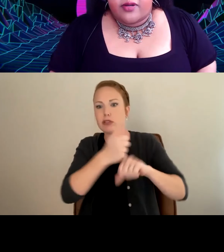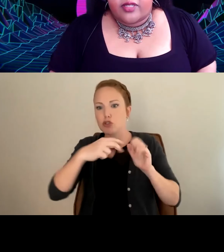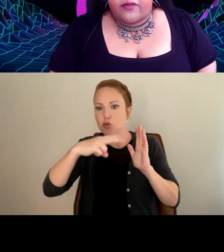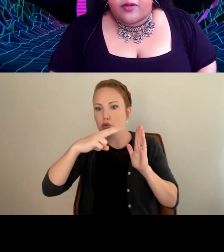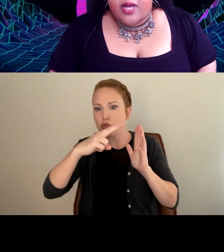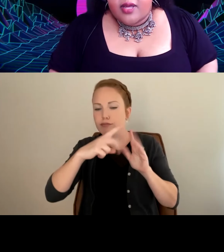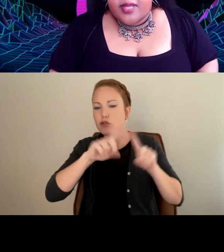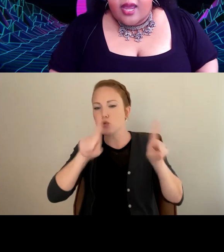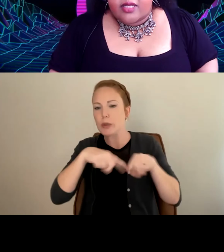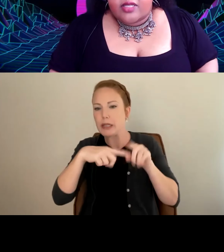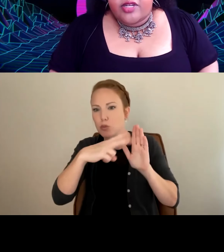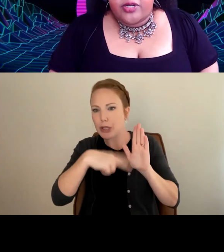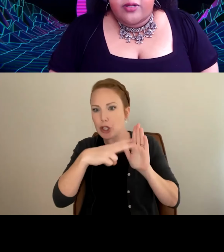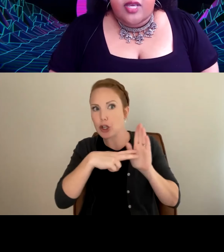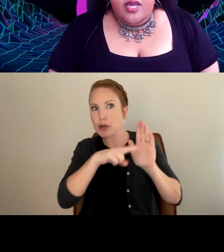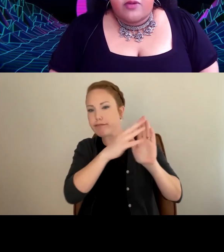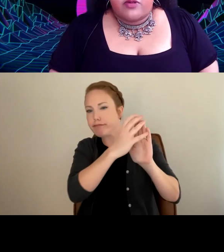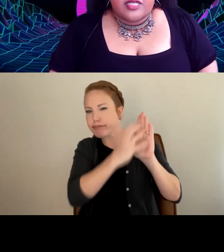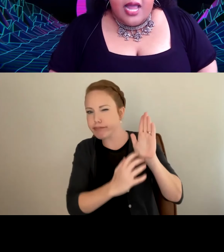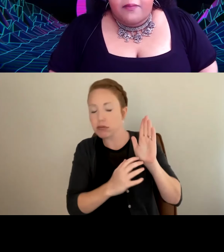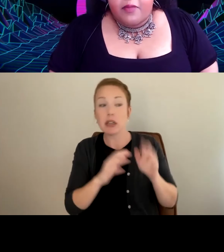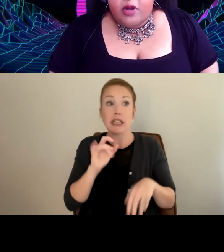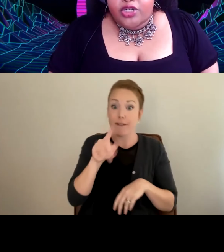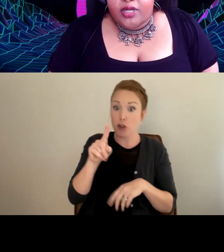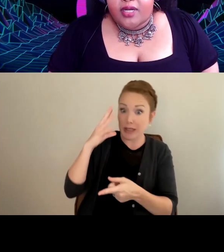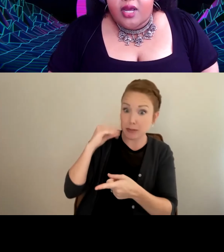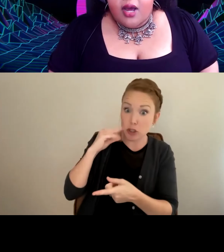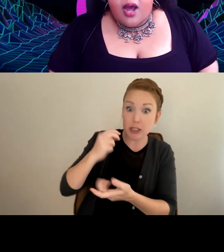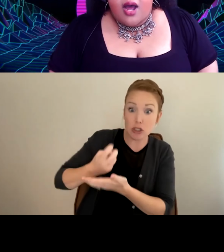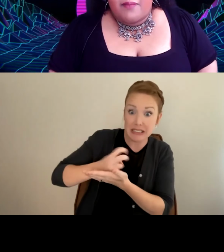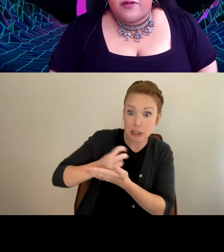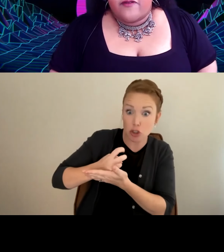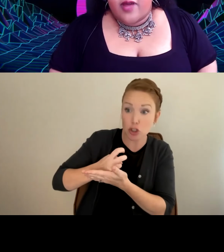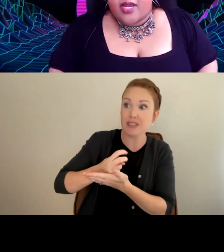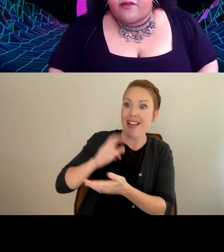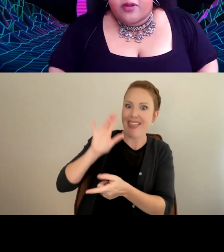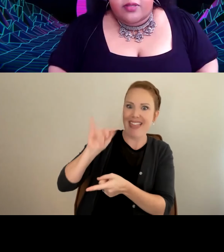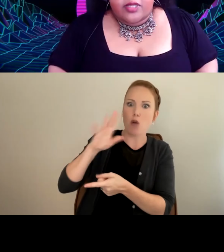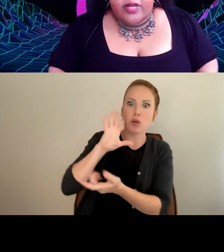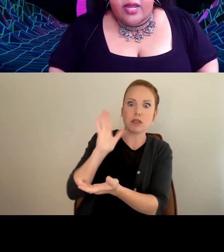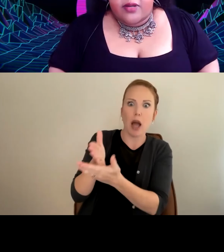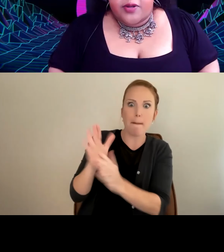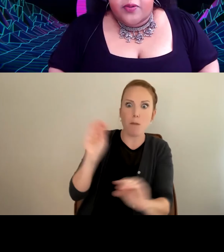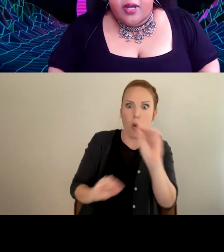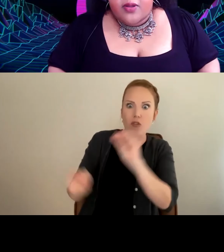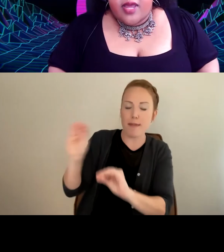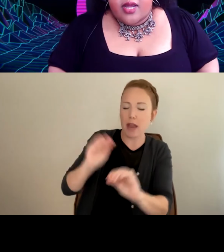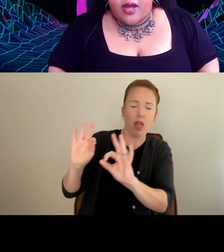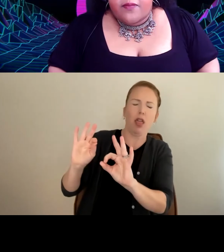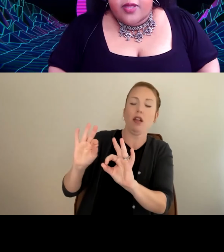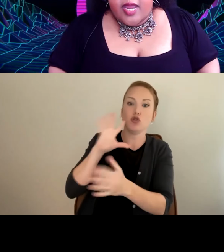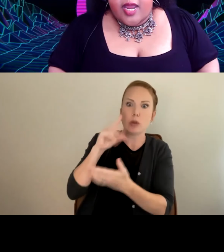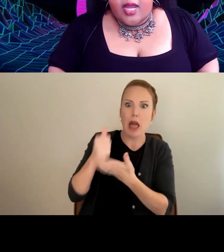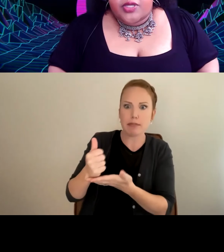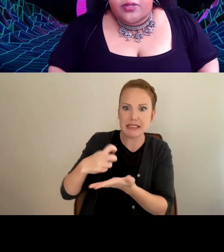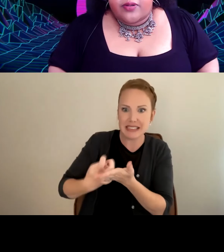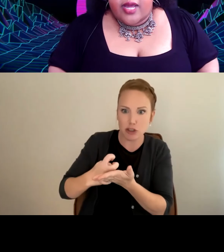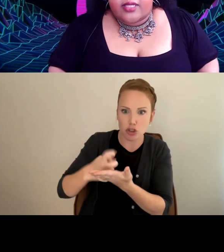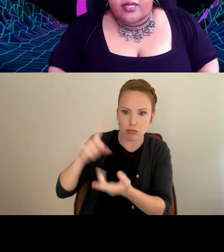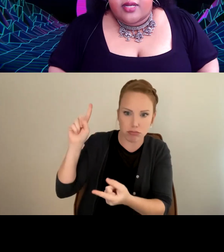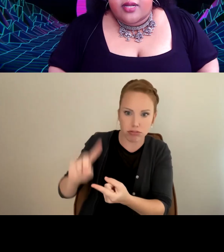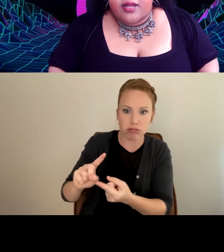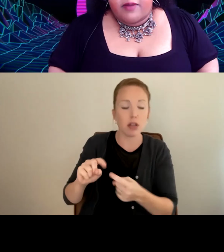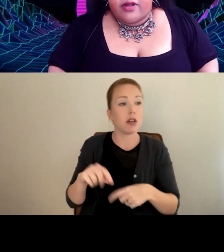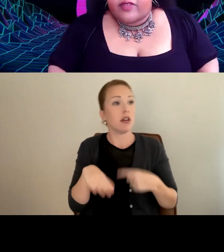who has seizures, it will stop motion. If you are someone who can't or has issues of people seeing